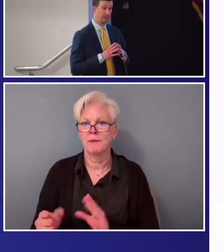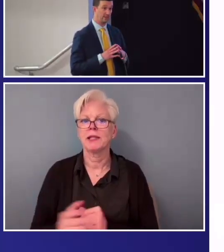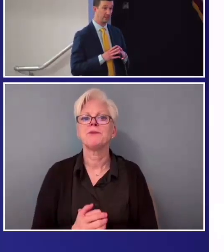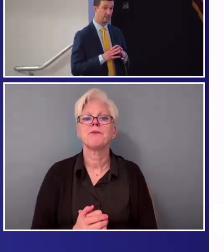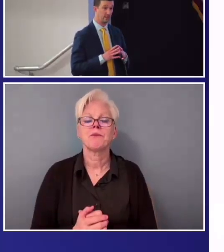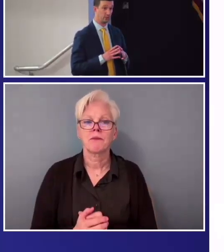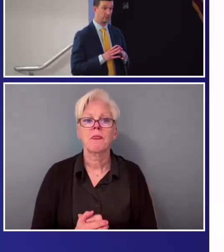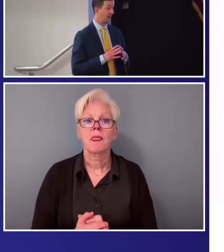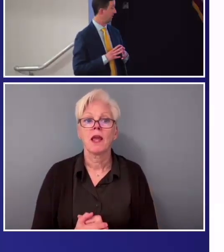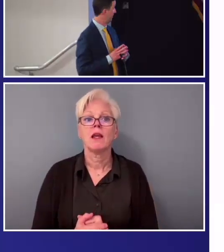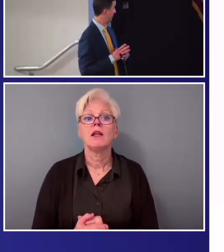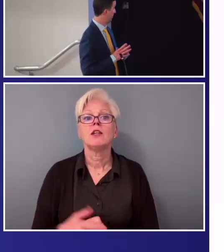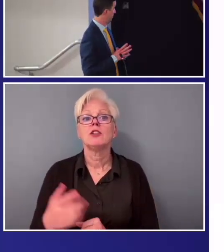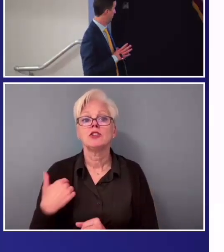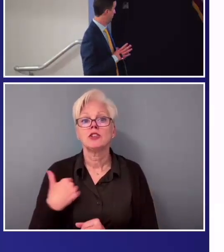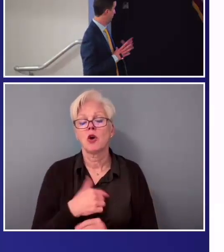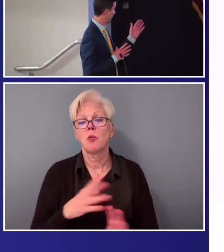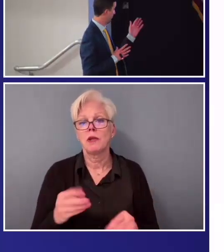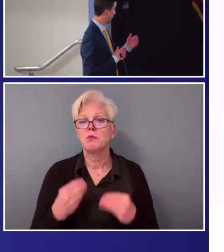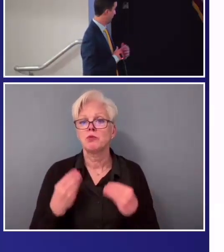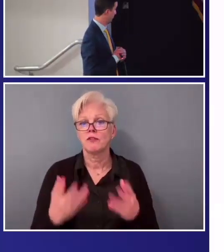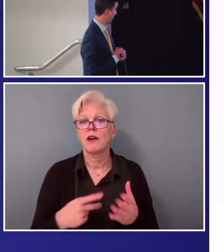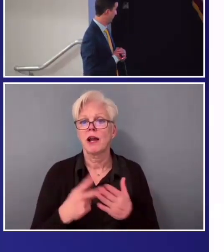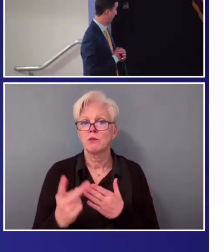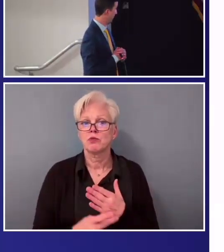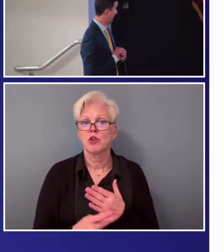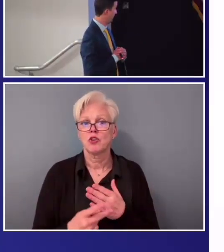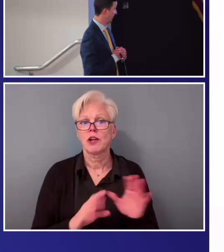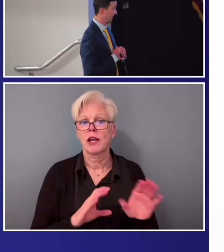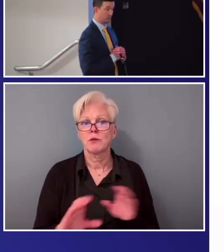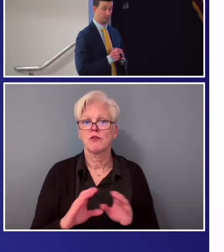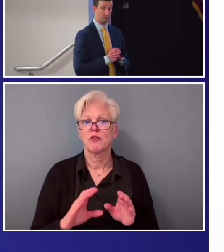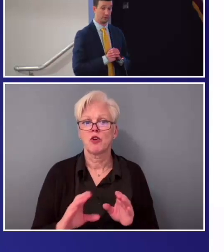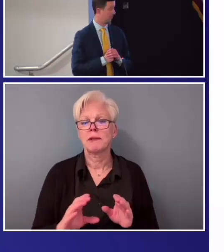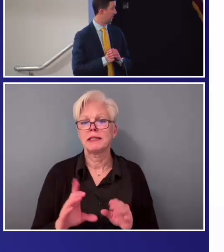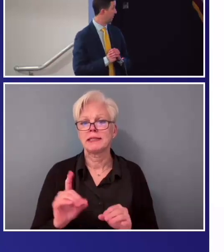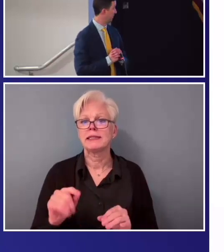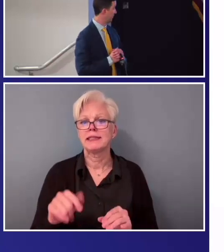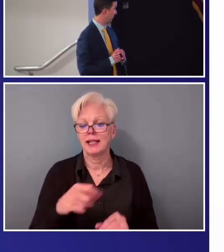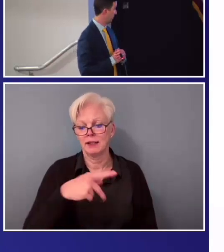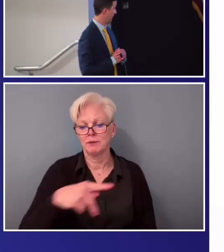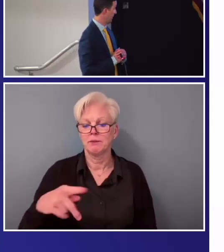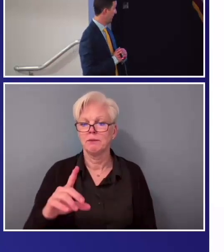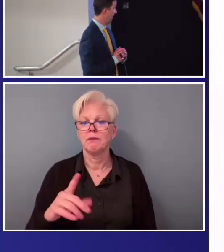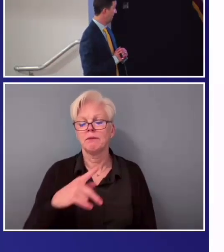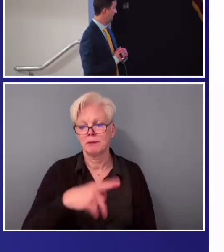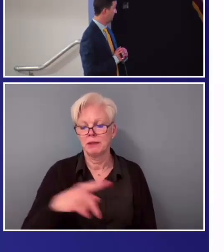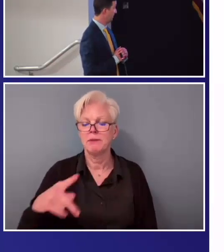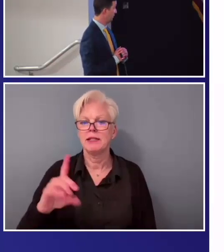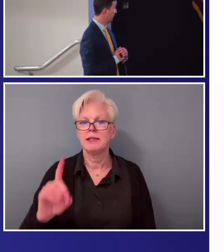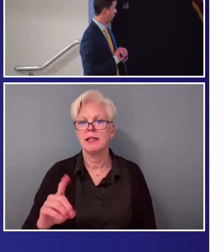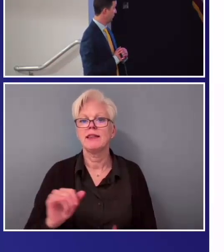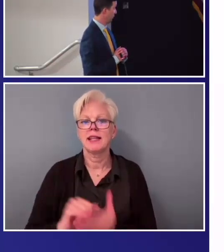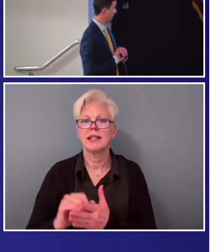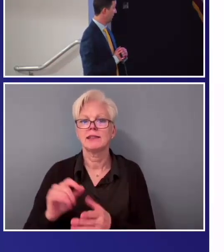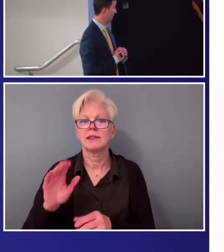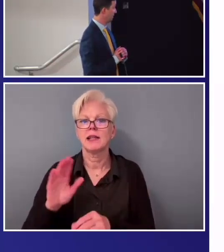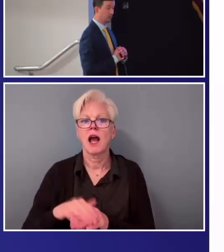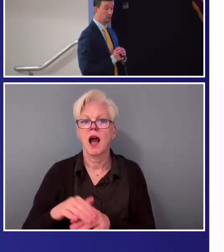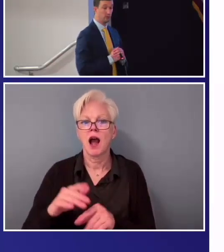In the data set, we provided the program performance data set, which was posted on the Department's website. The definition for earnings used